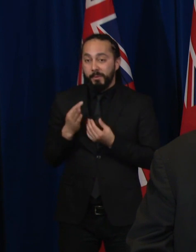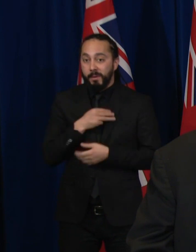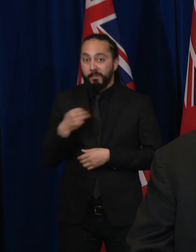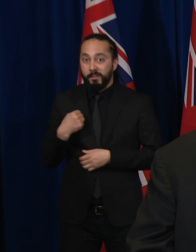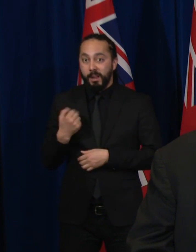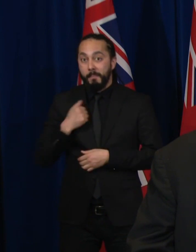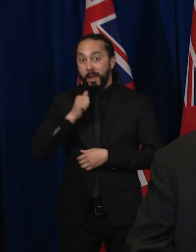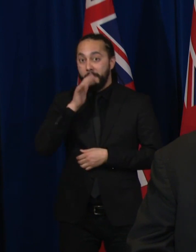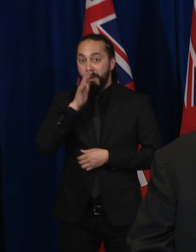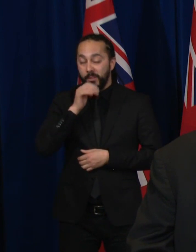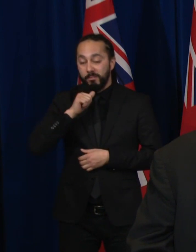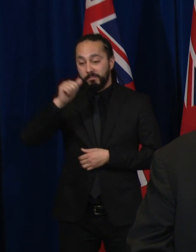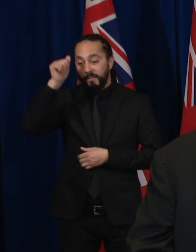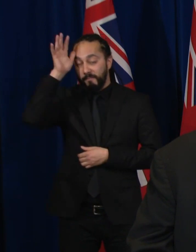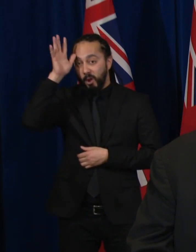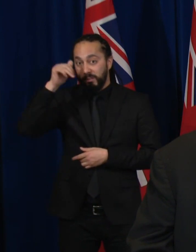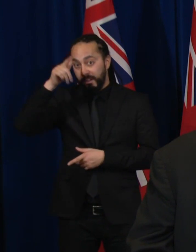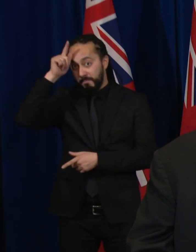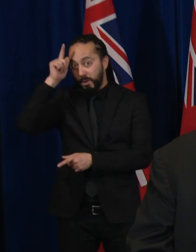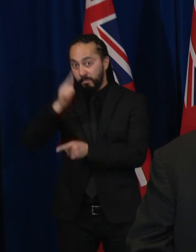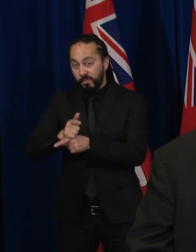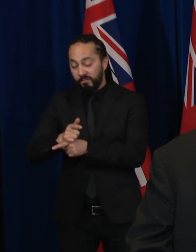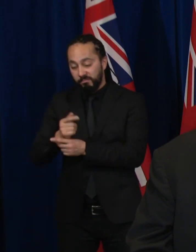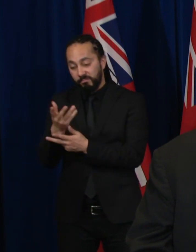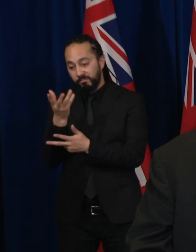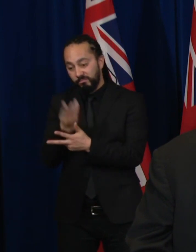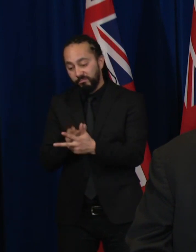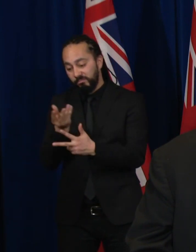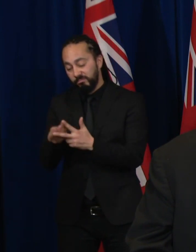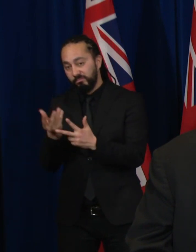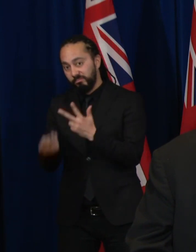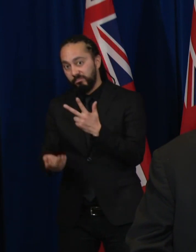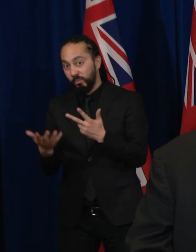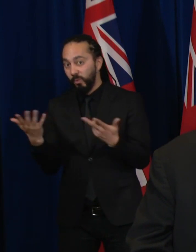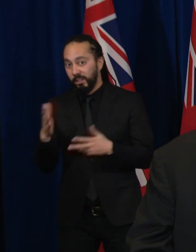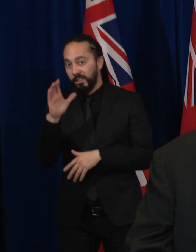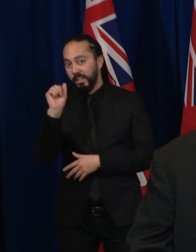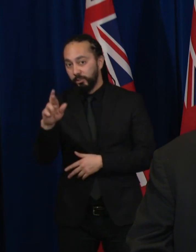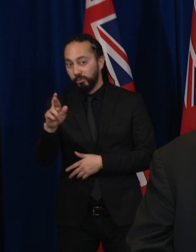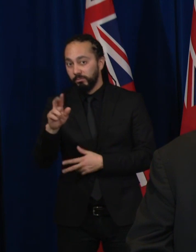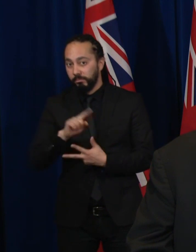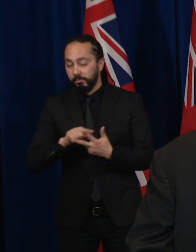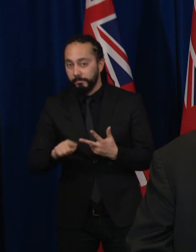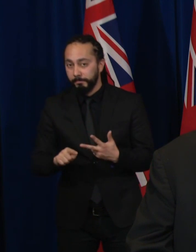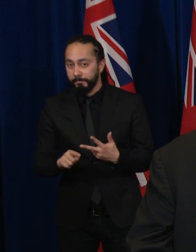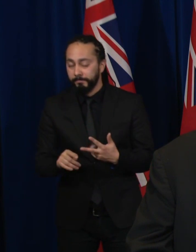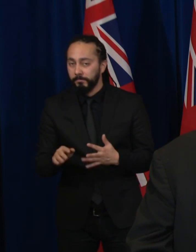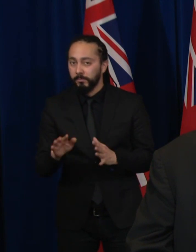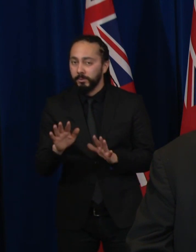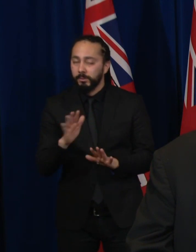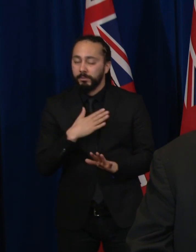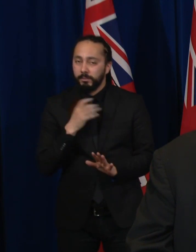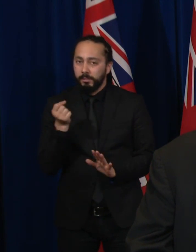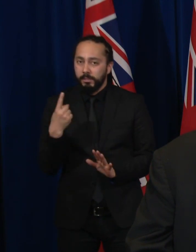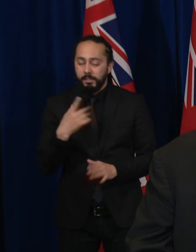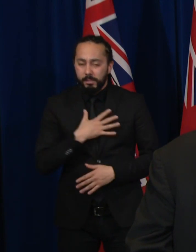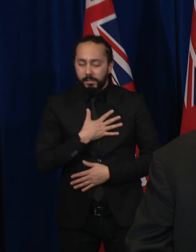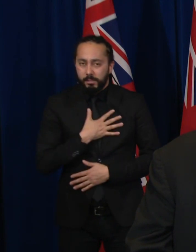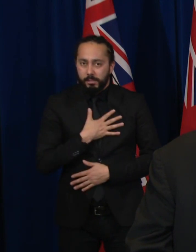members, my mother, brother and father to cancer. You know something? I understand the pain and the agony